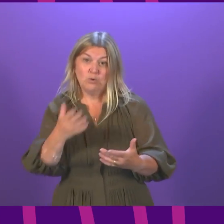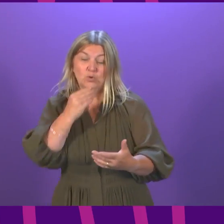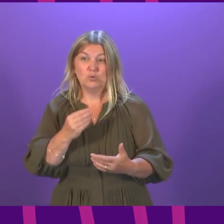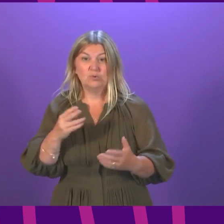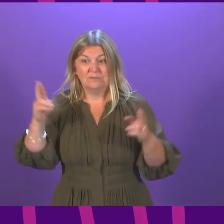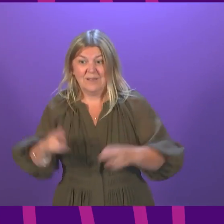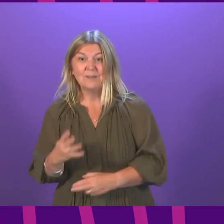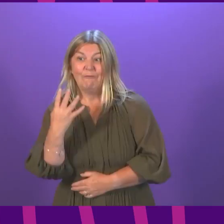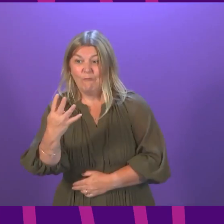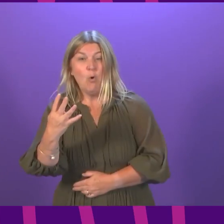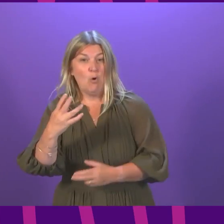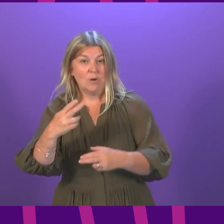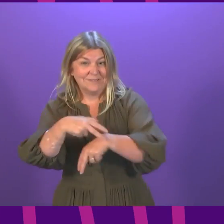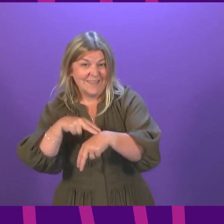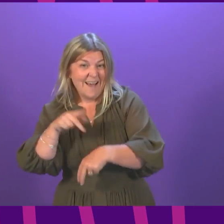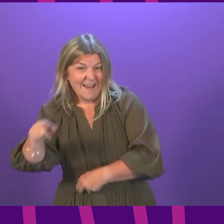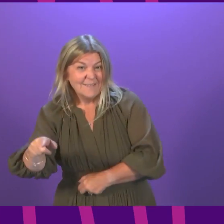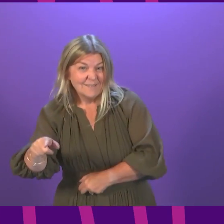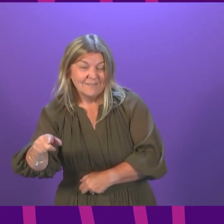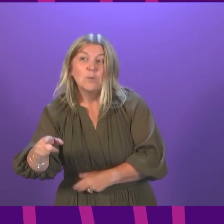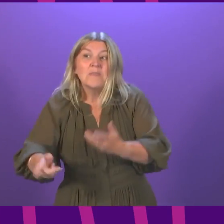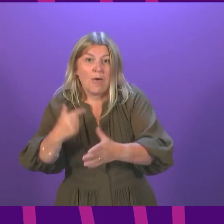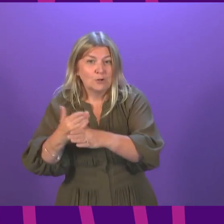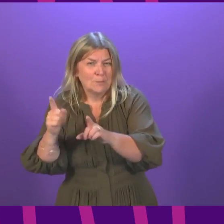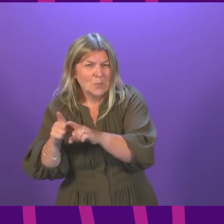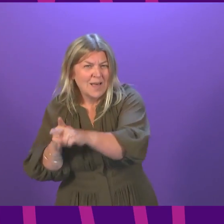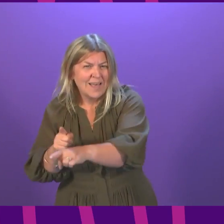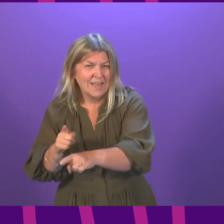the housing first scheme in Dundee. It has a proven record of helping those with addiction